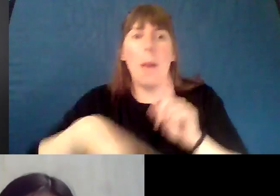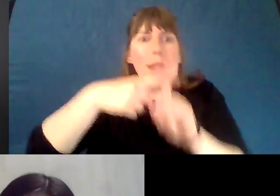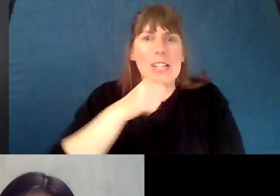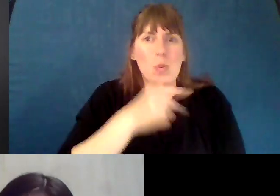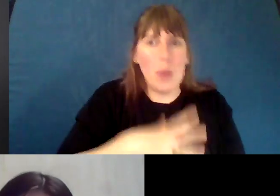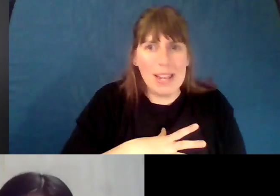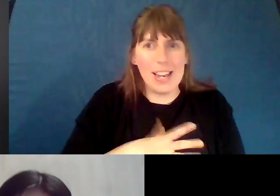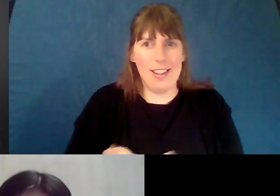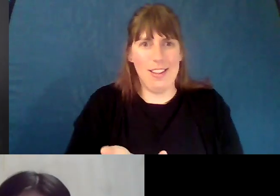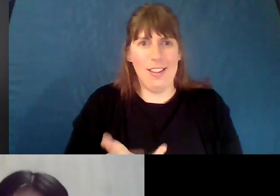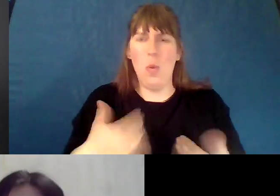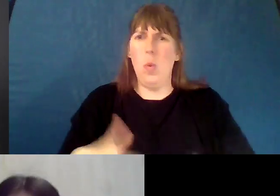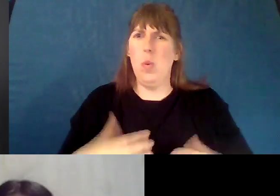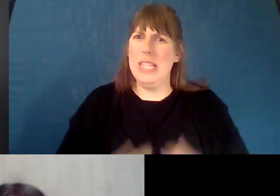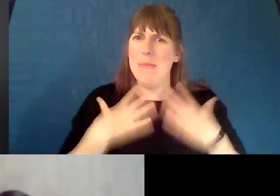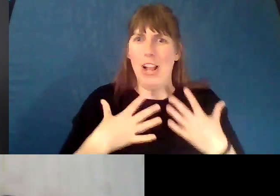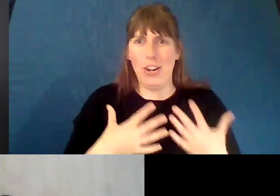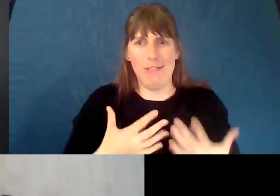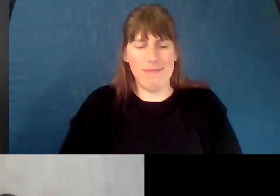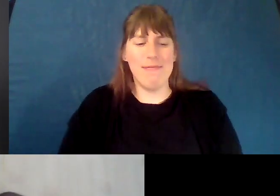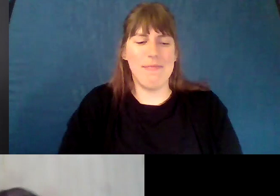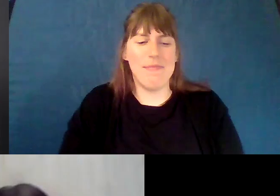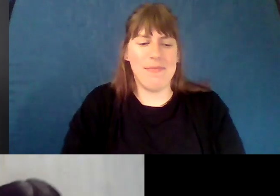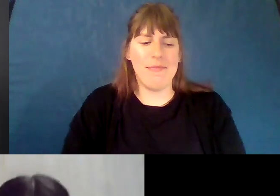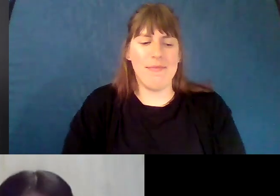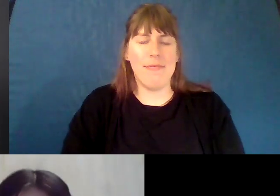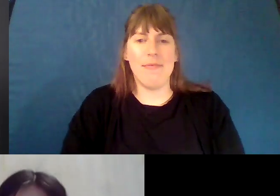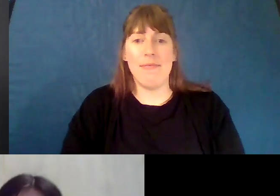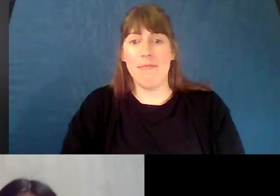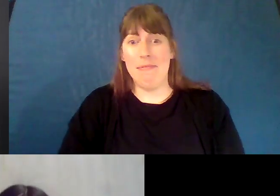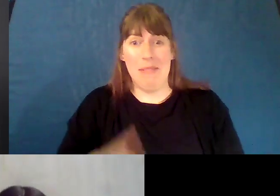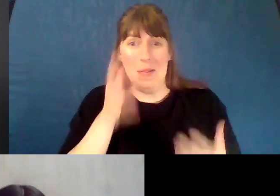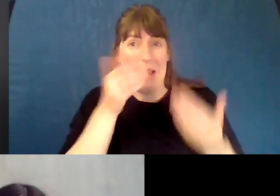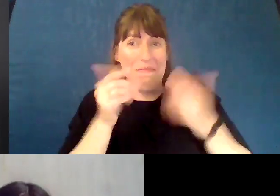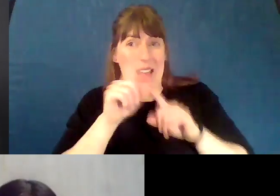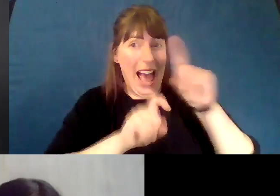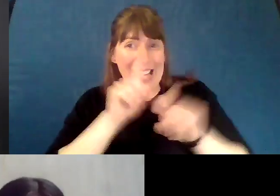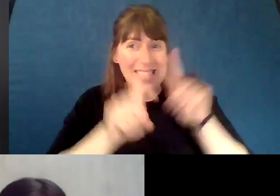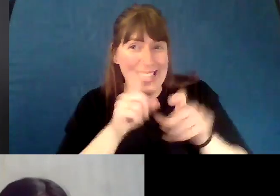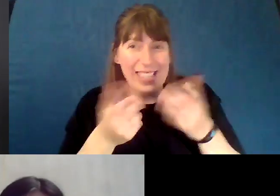which is really inspiring". I'll keep asking questions as we wait for the audience to chime in.